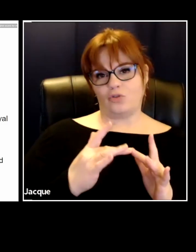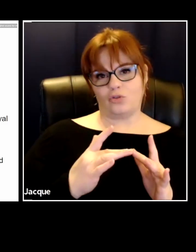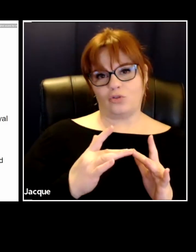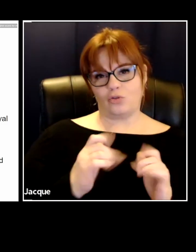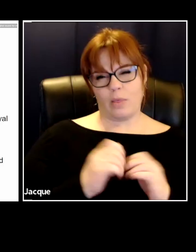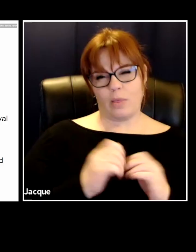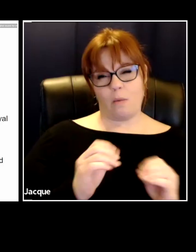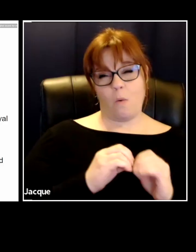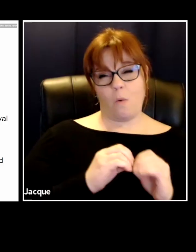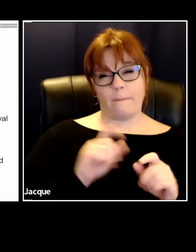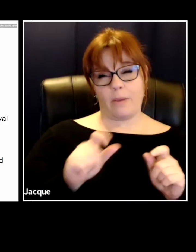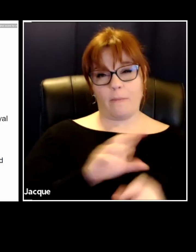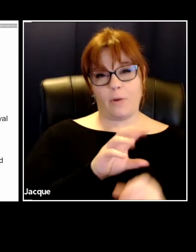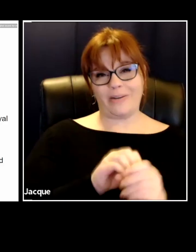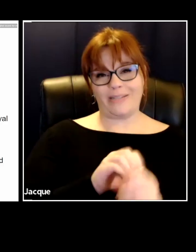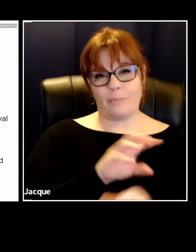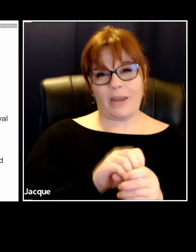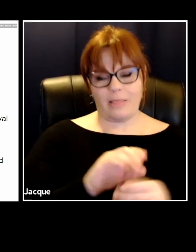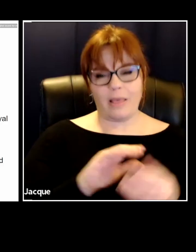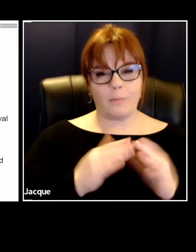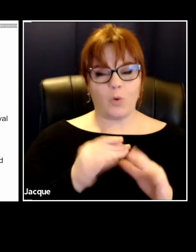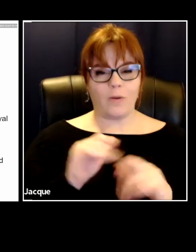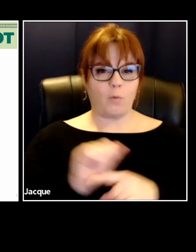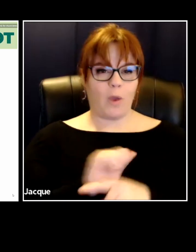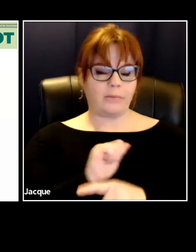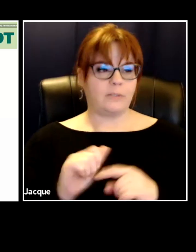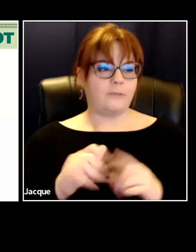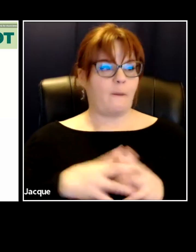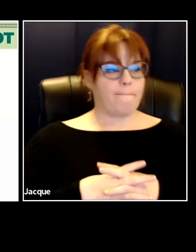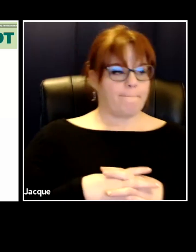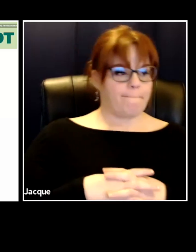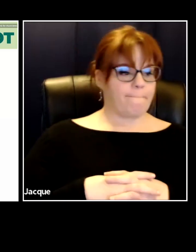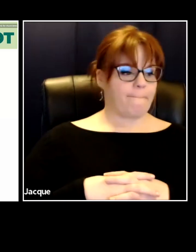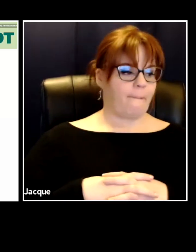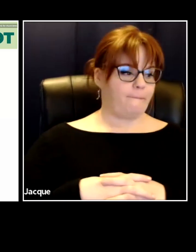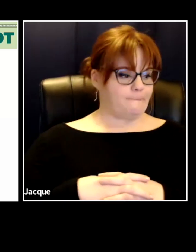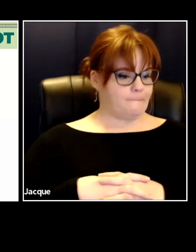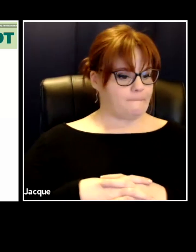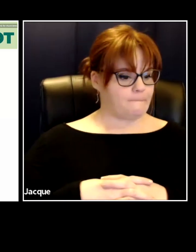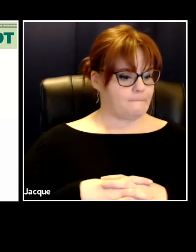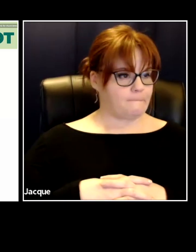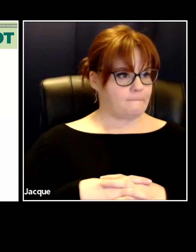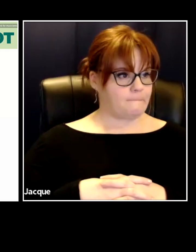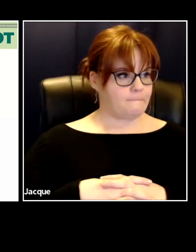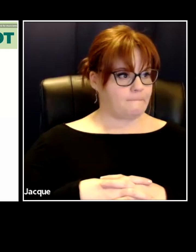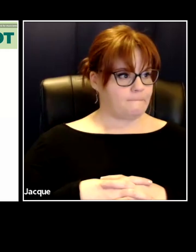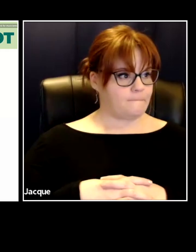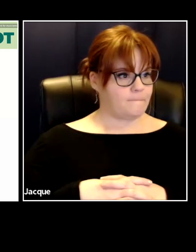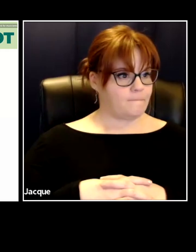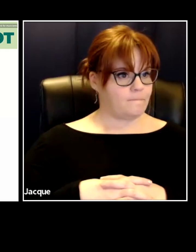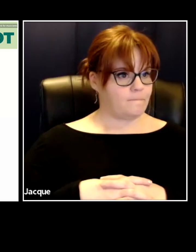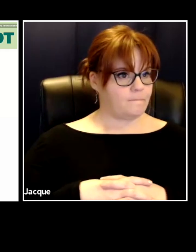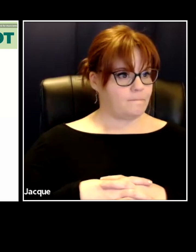participating in that community of practice as well. Um so yeah at this point um I think